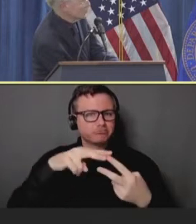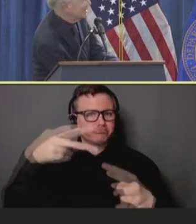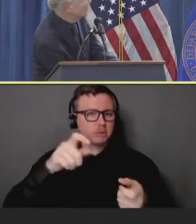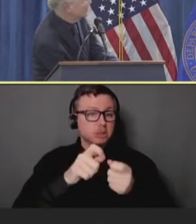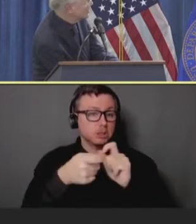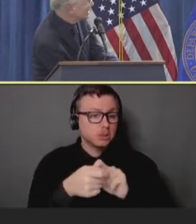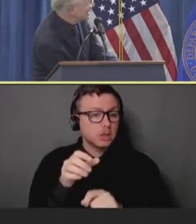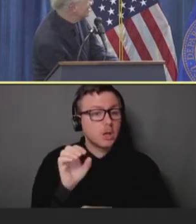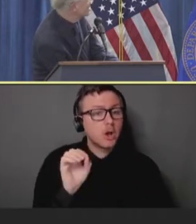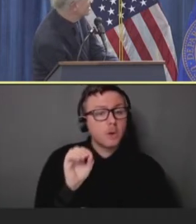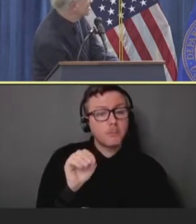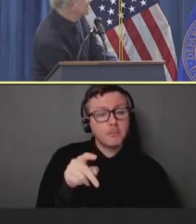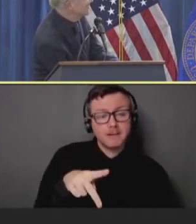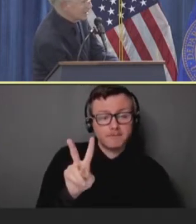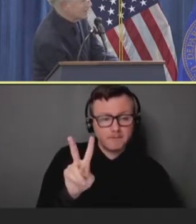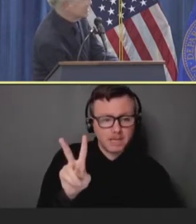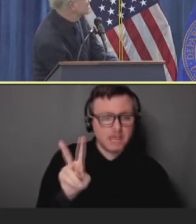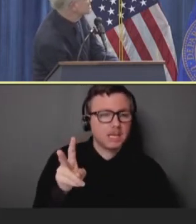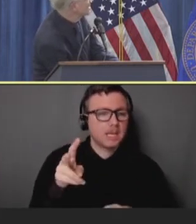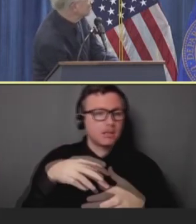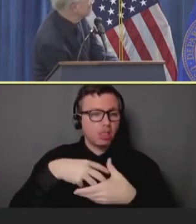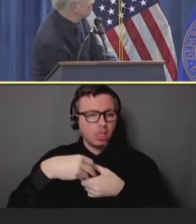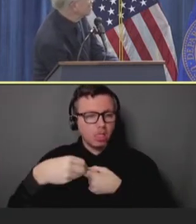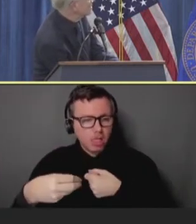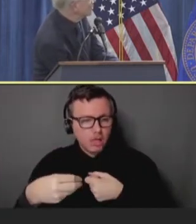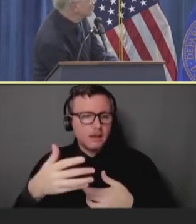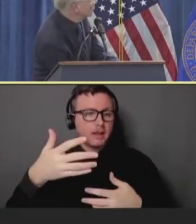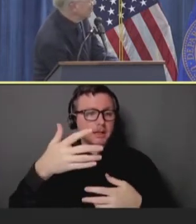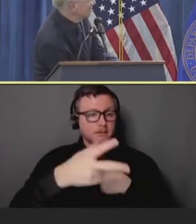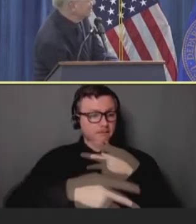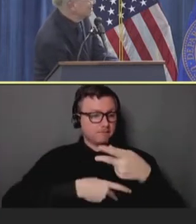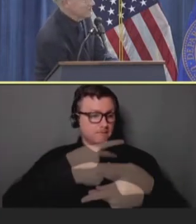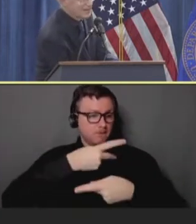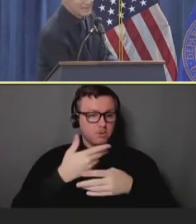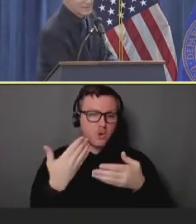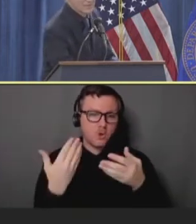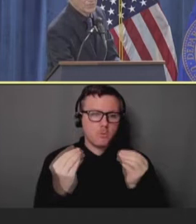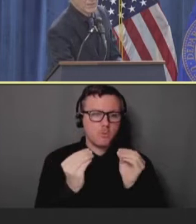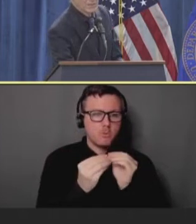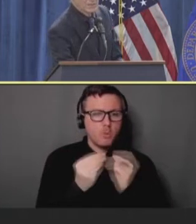a few days, viruses that are more neuro virulent than the vaccine strains.